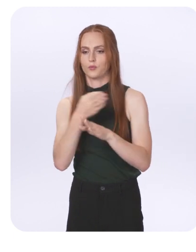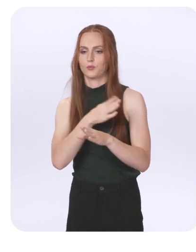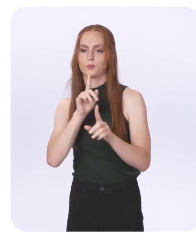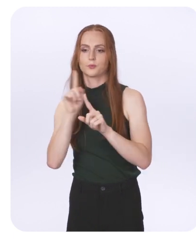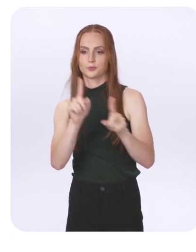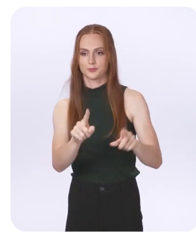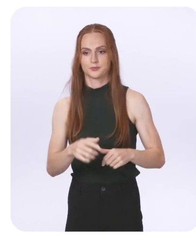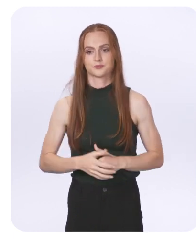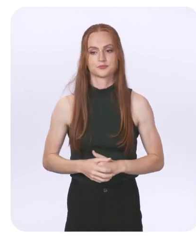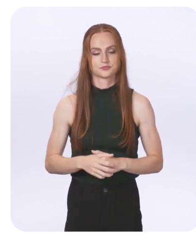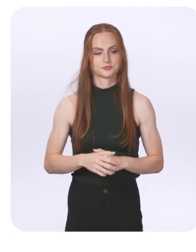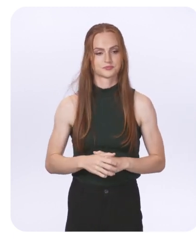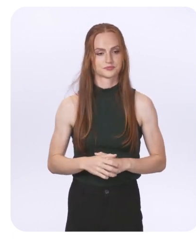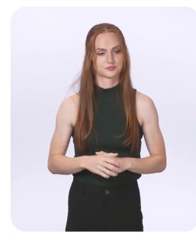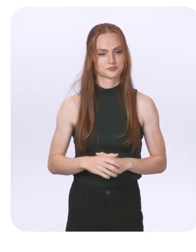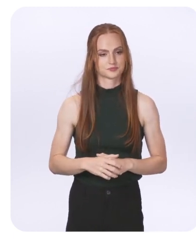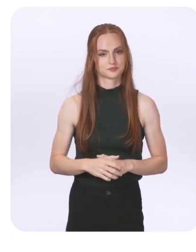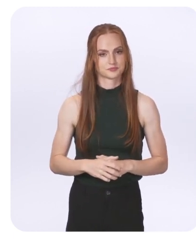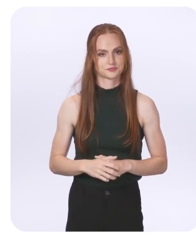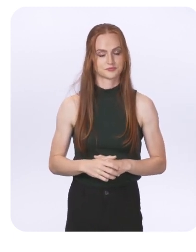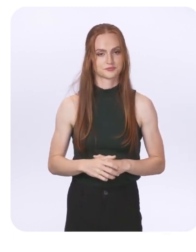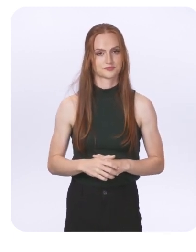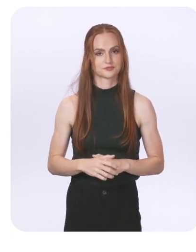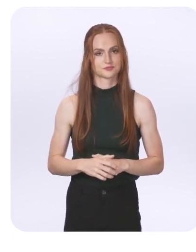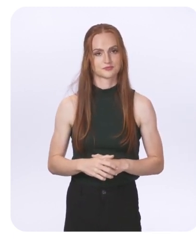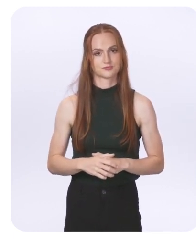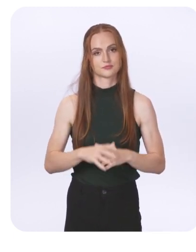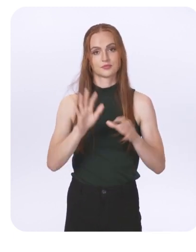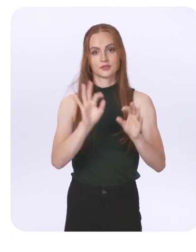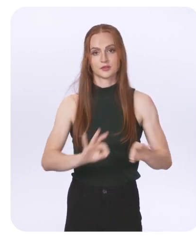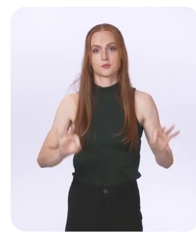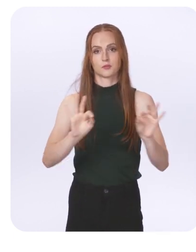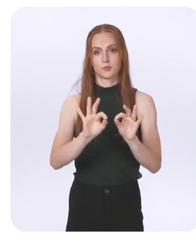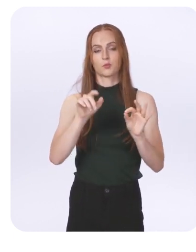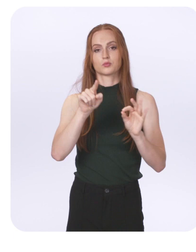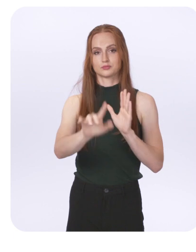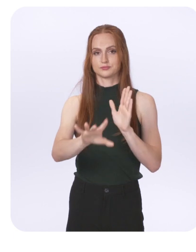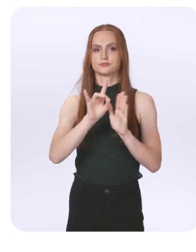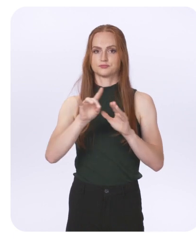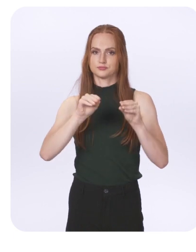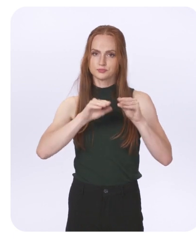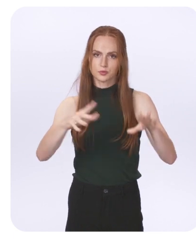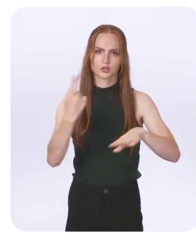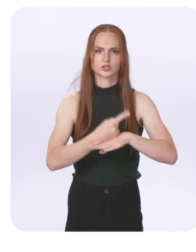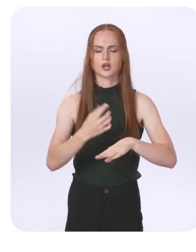which will show users that your app will launch in spring or summer rather than an exact date.